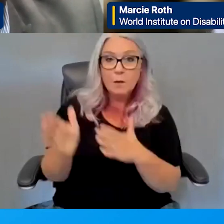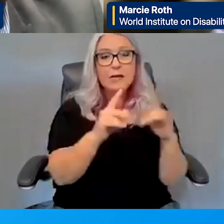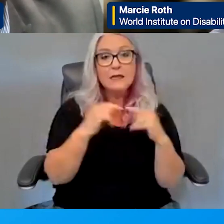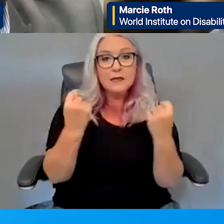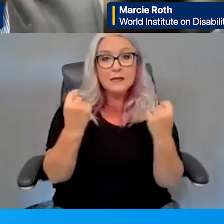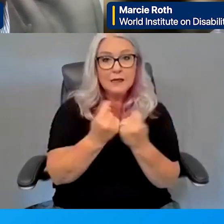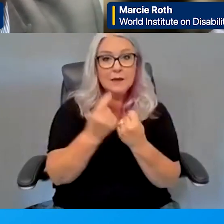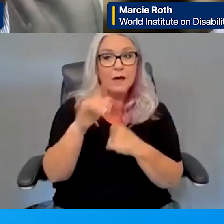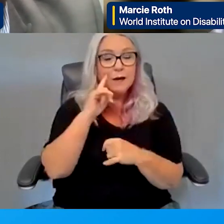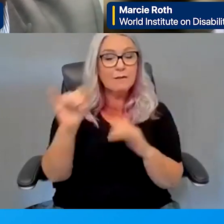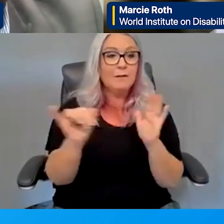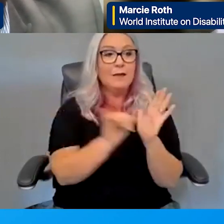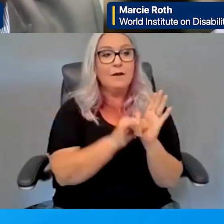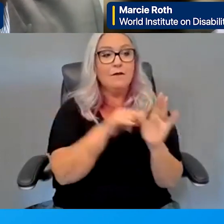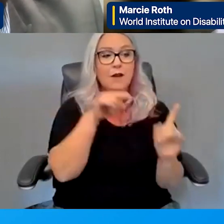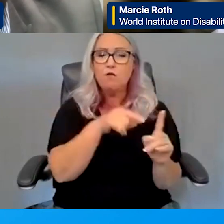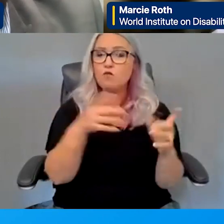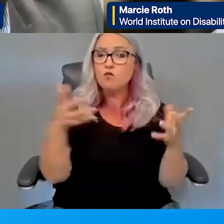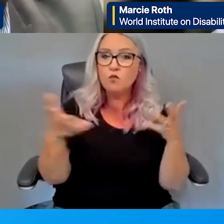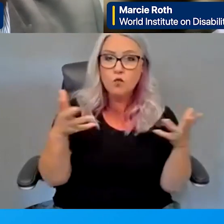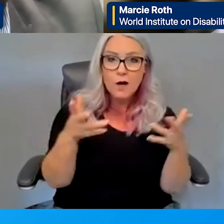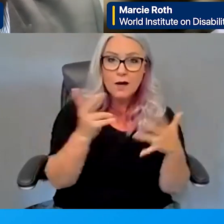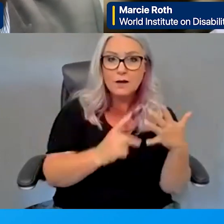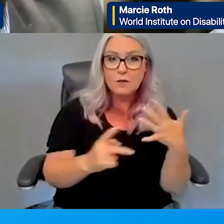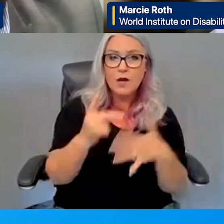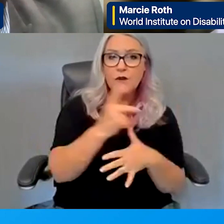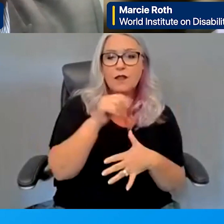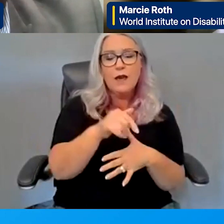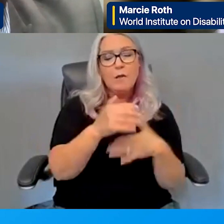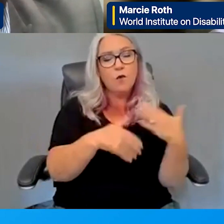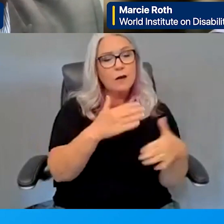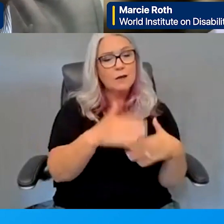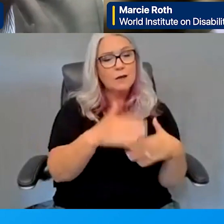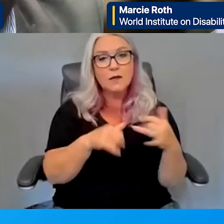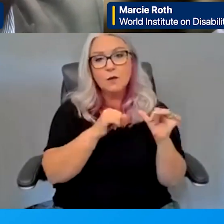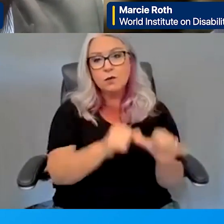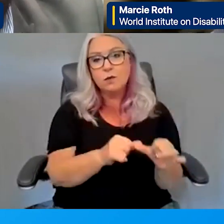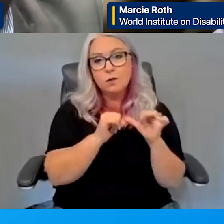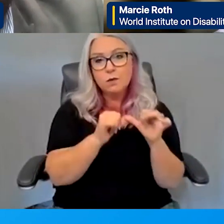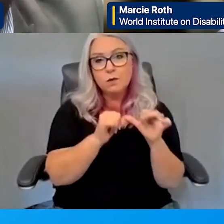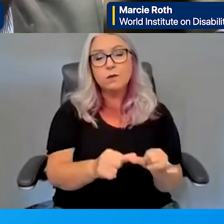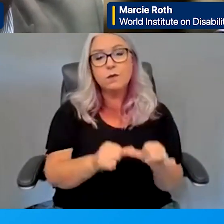priorities because that process